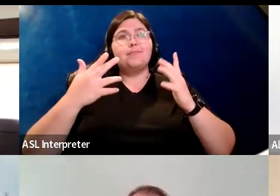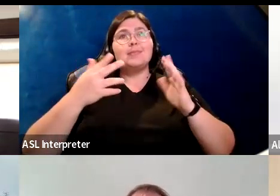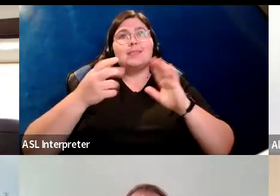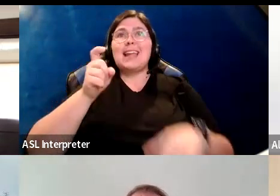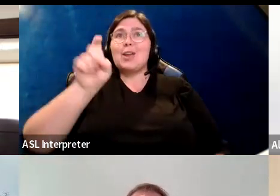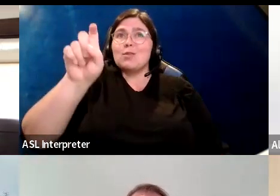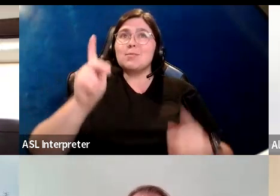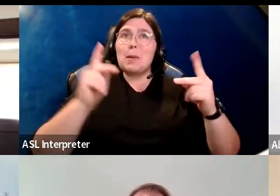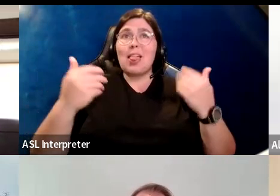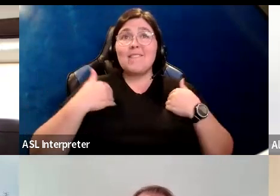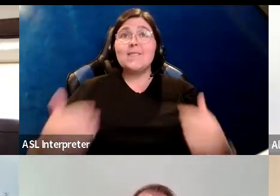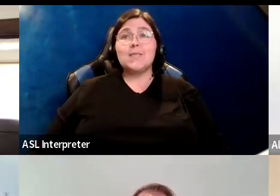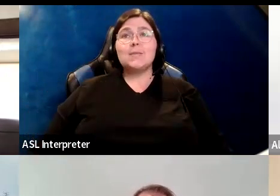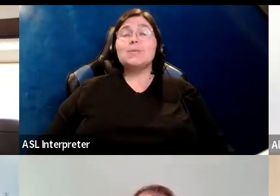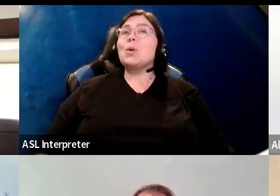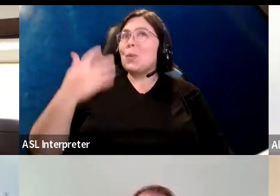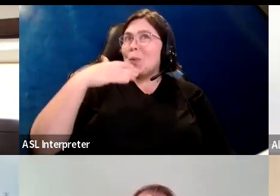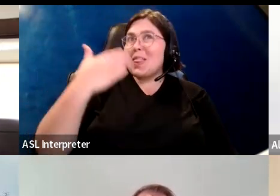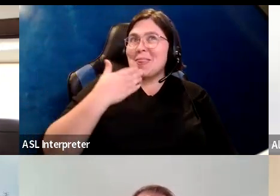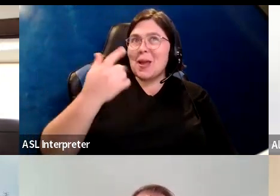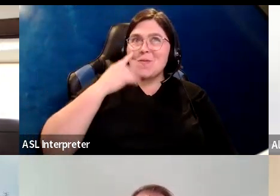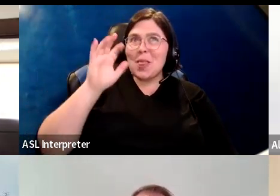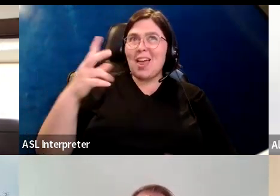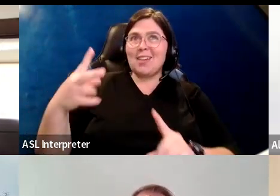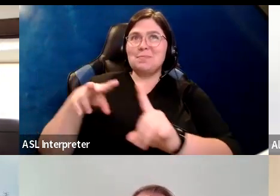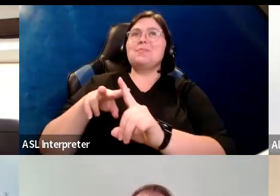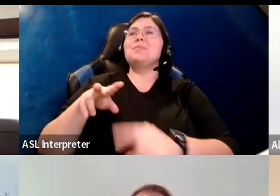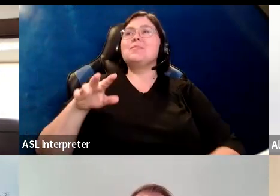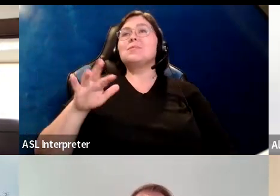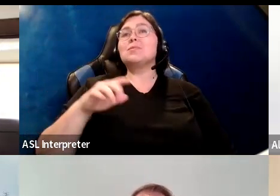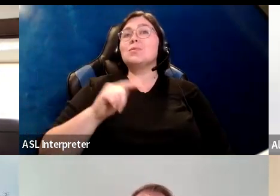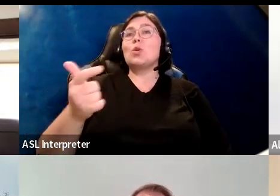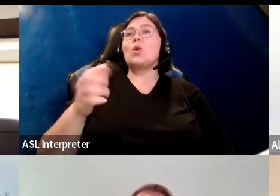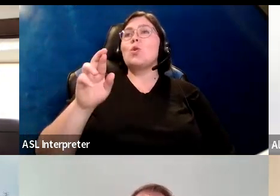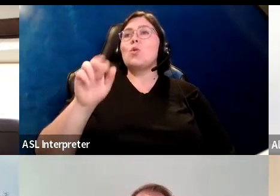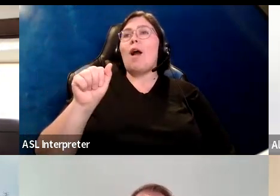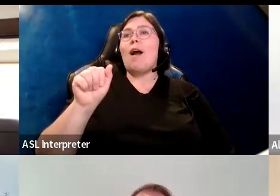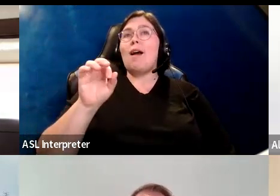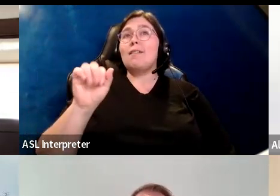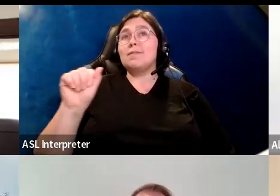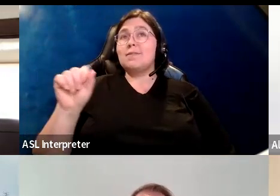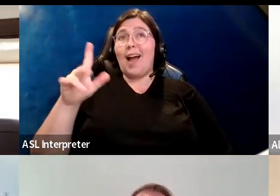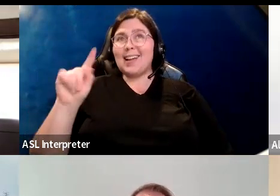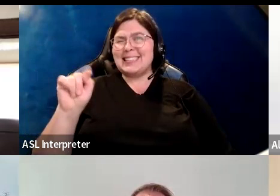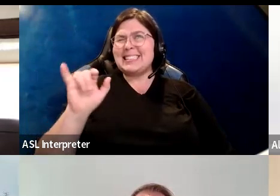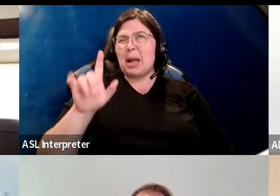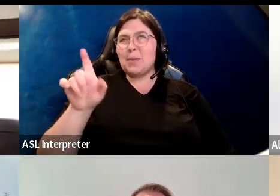Thanks so much for that insight. Let's turn to Raafat with the same question. And Raafat, you probably remember the question,